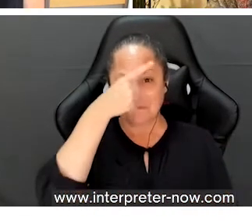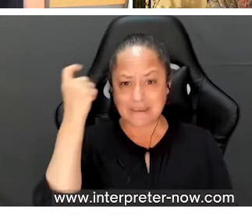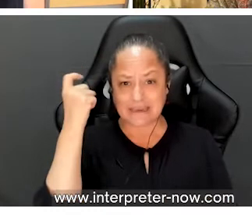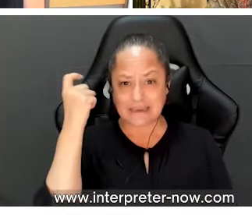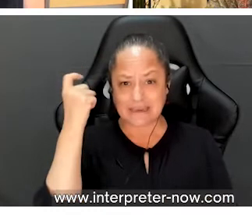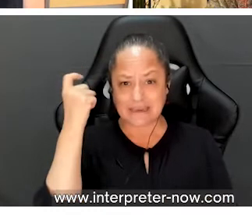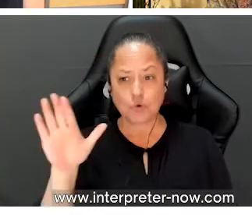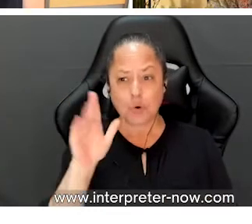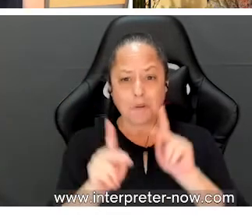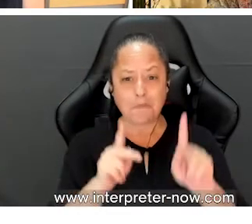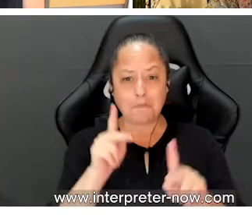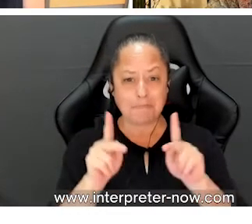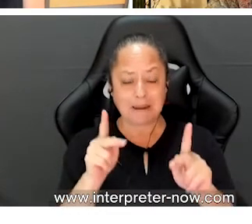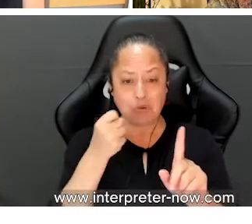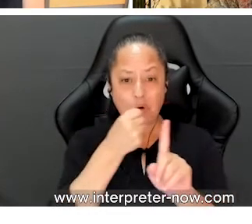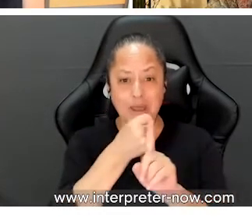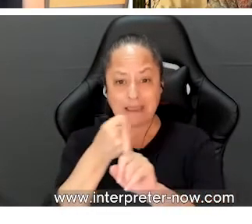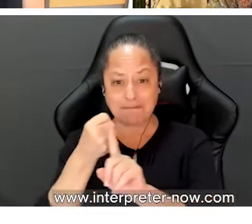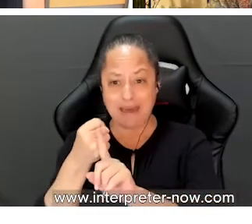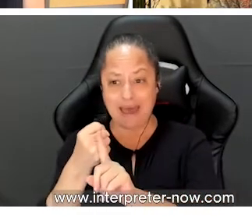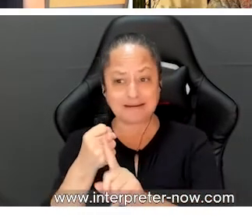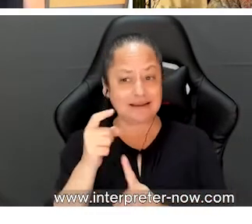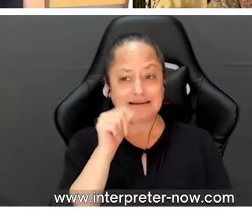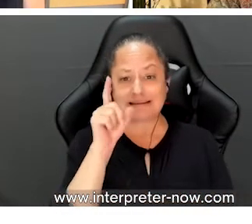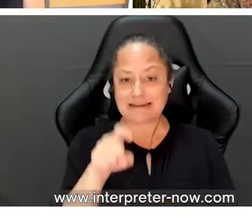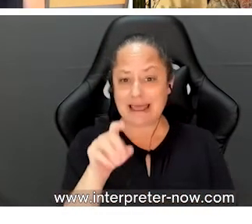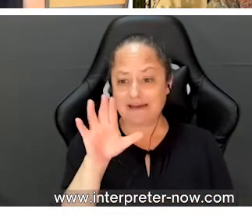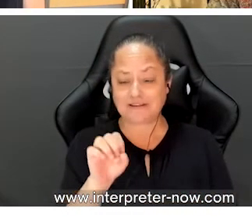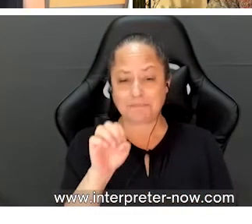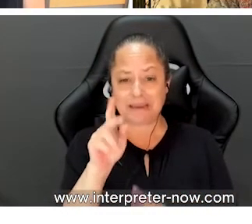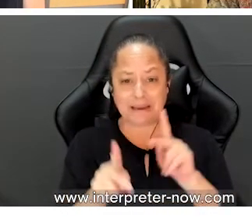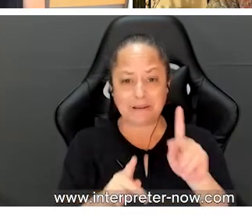people who are being impacted by this, and it doesn't have to be people who are directly